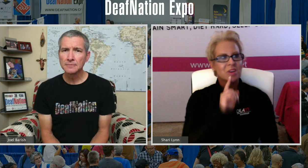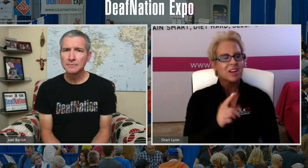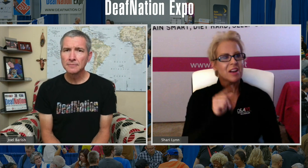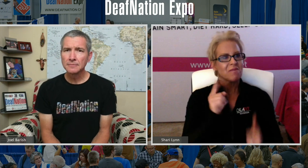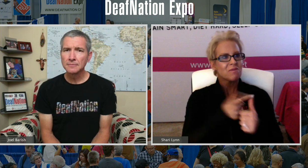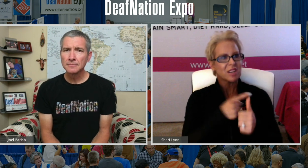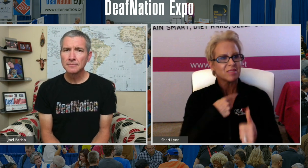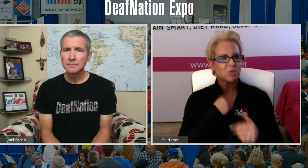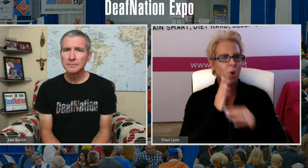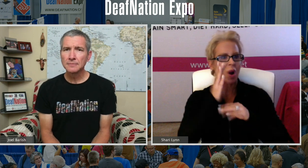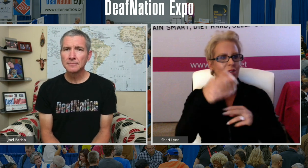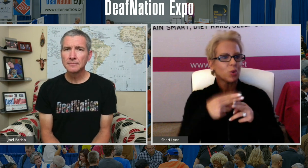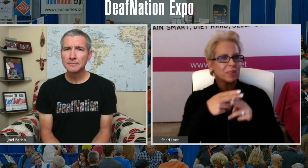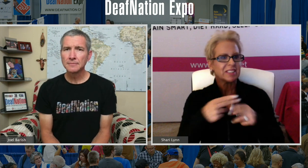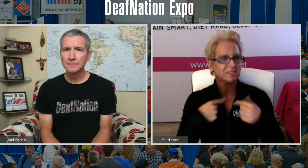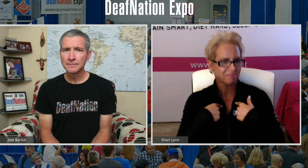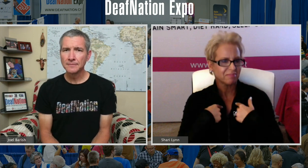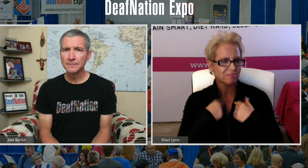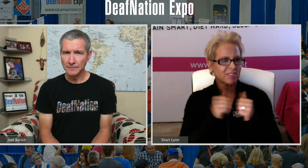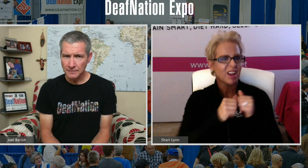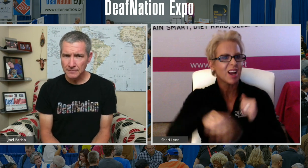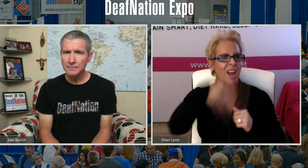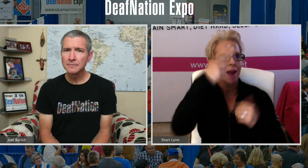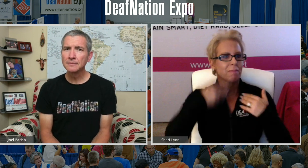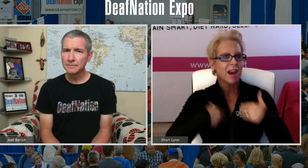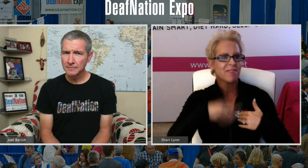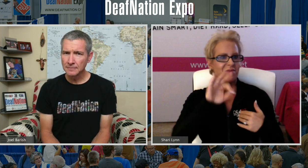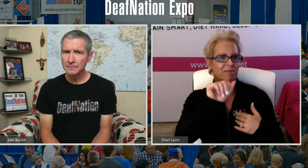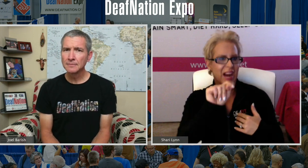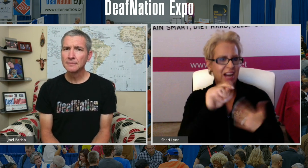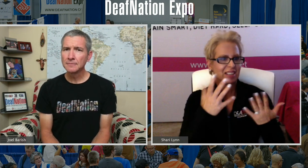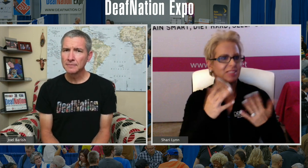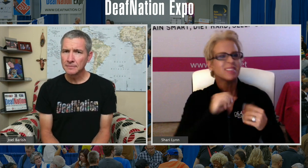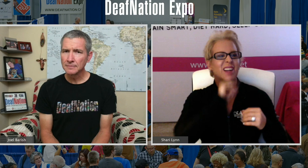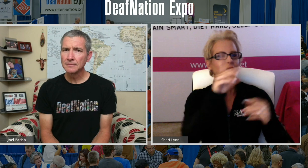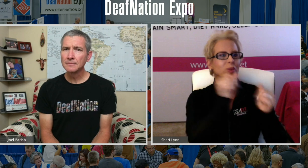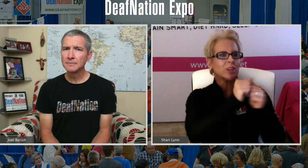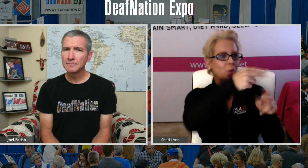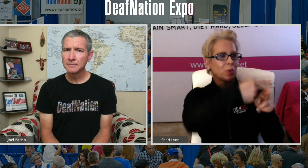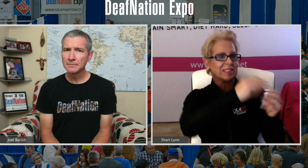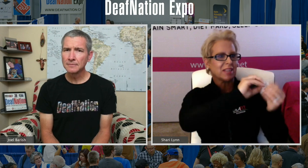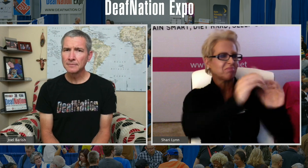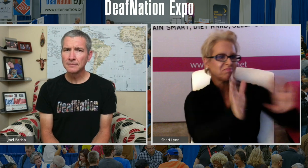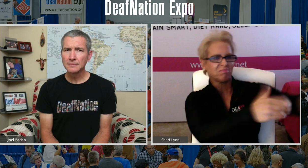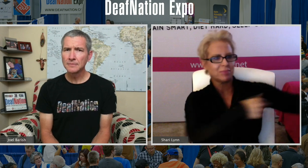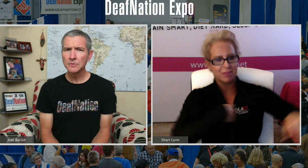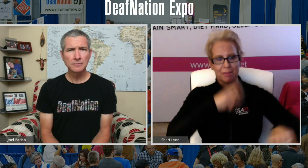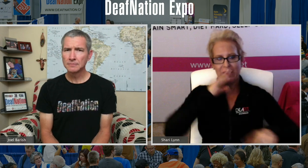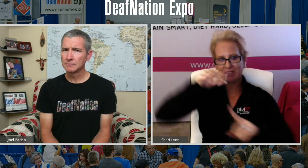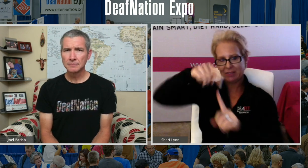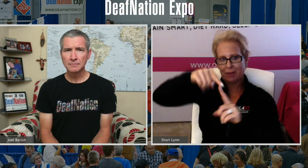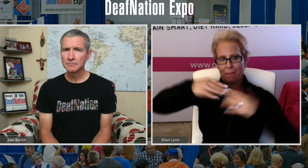Really, at first I was overweight with high body fat. Nothing to do with weight as the numbers,